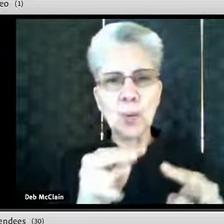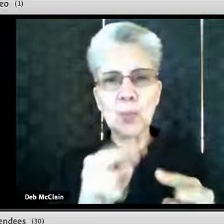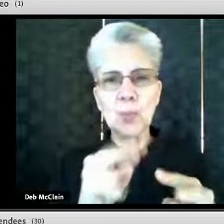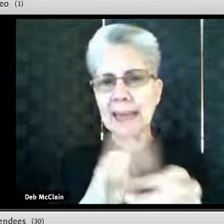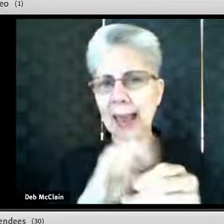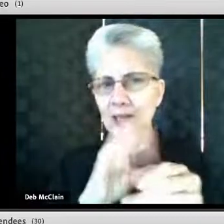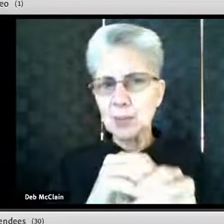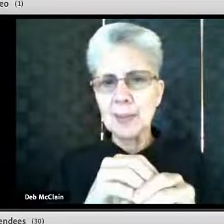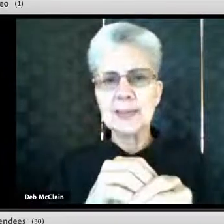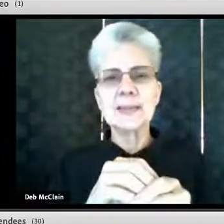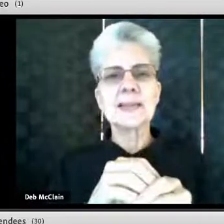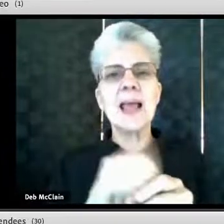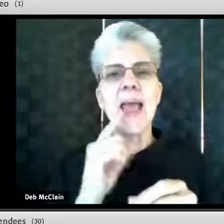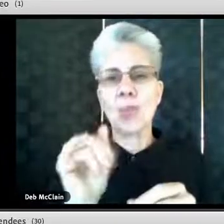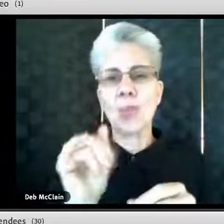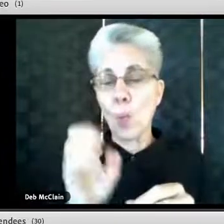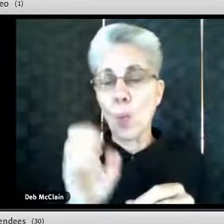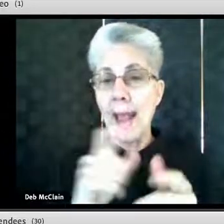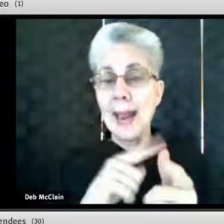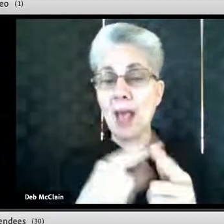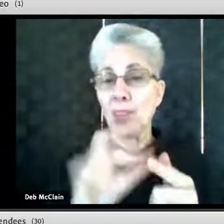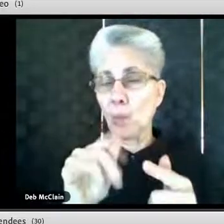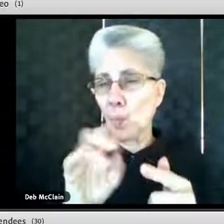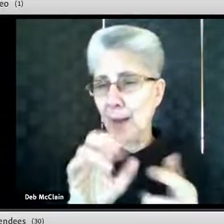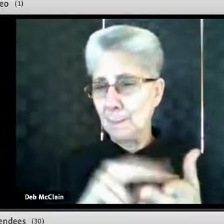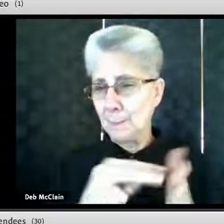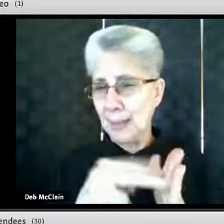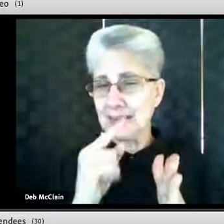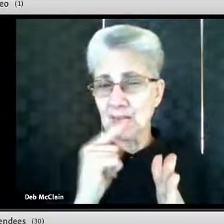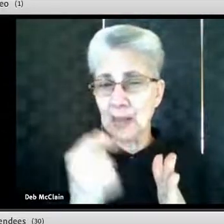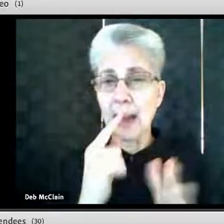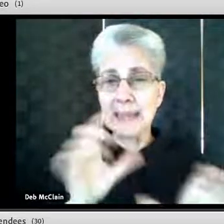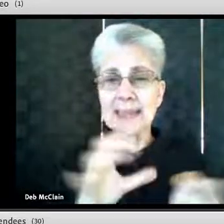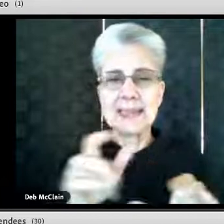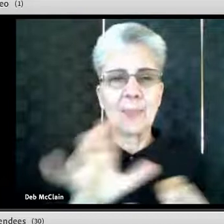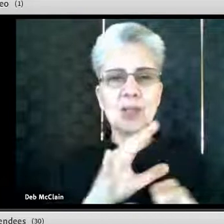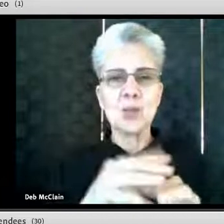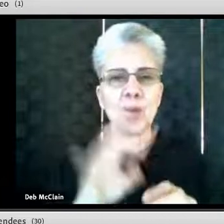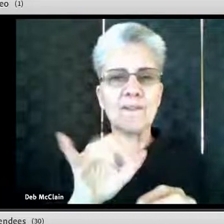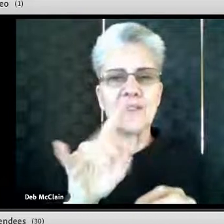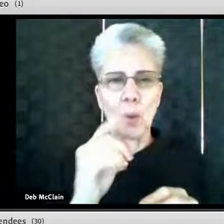the engagements and the engagement rate. The engagement is if someone actually did something to your video.